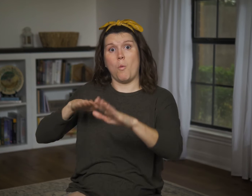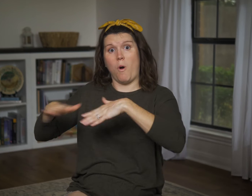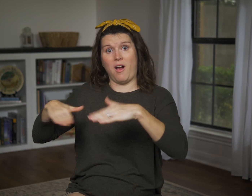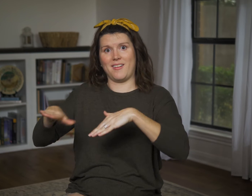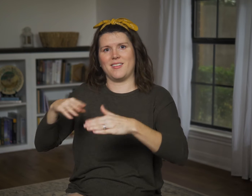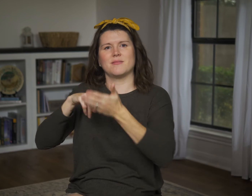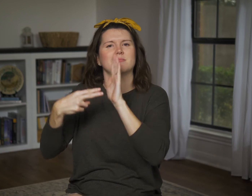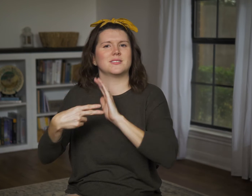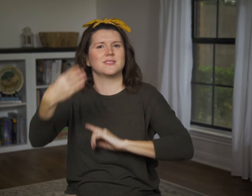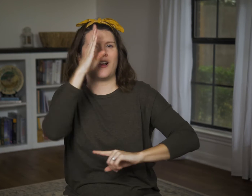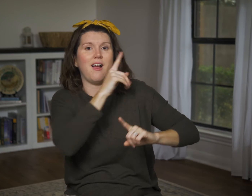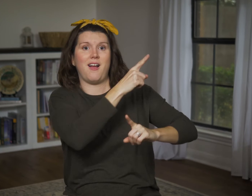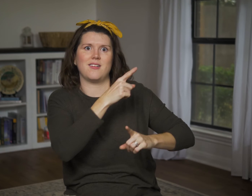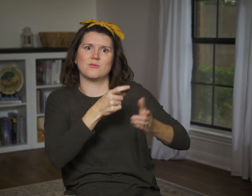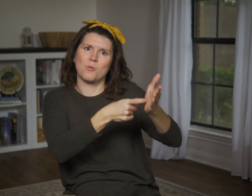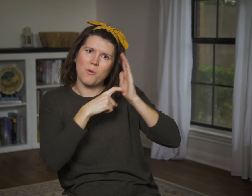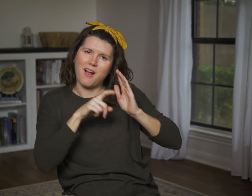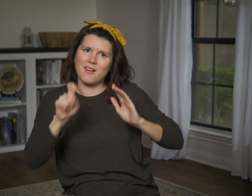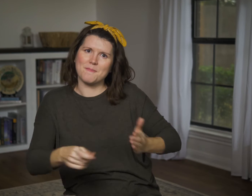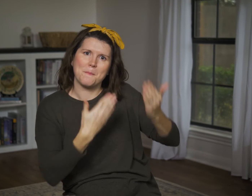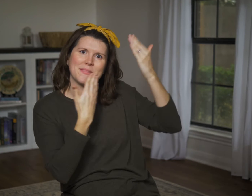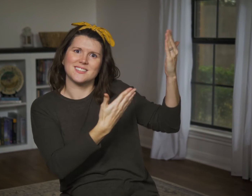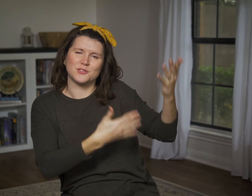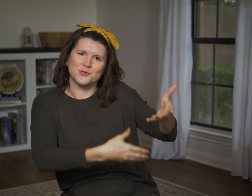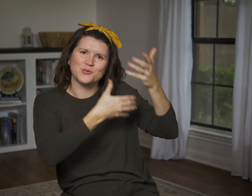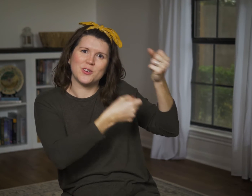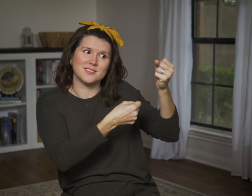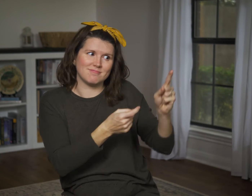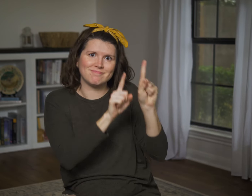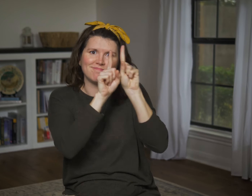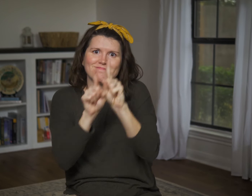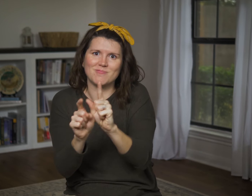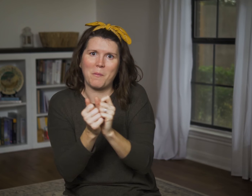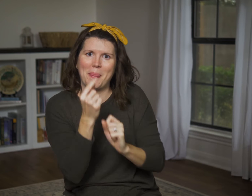Walking with God requires increasing amounts of obedience and trust.